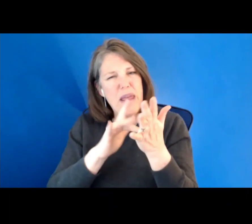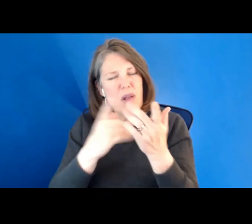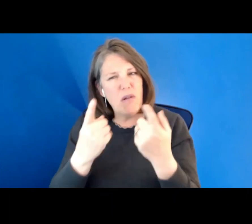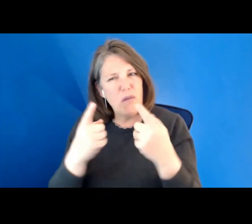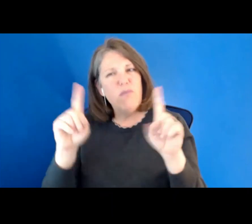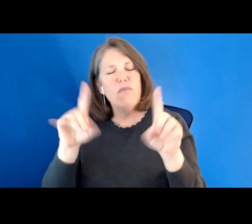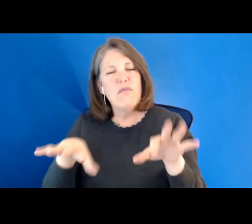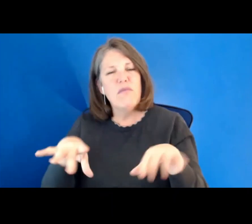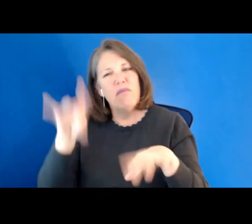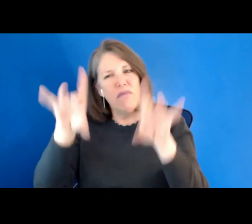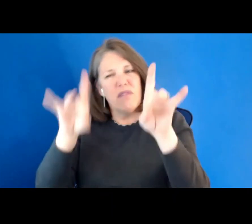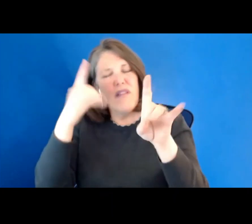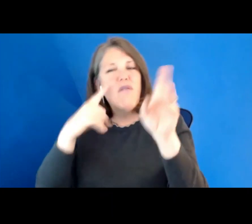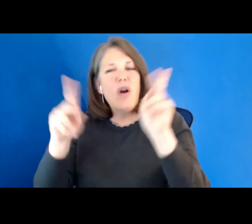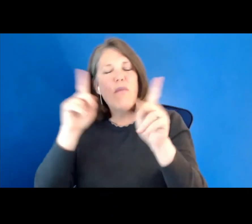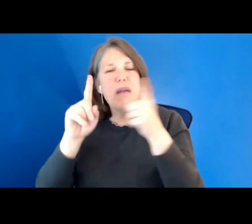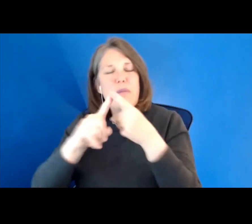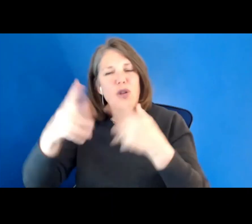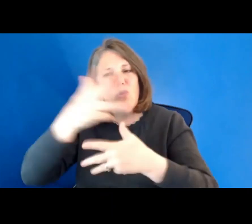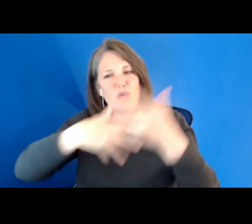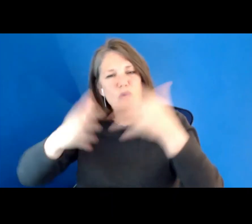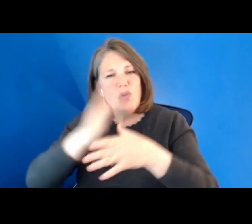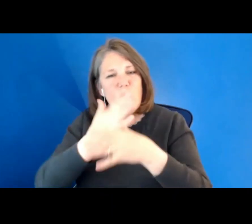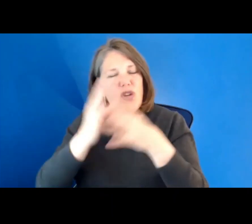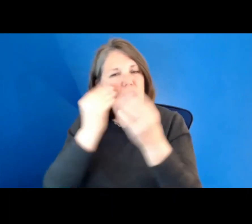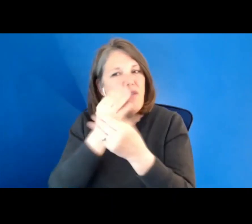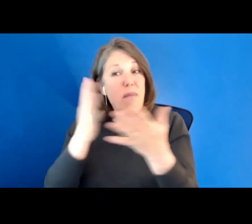information and be together. That is the back form of this platform.